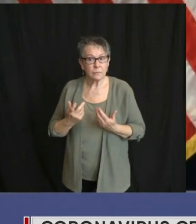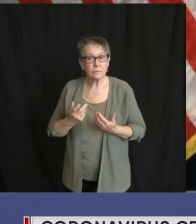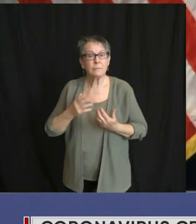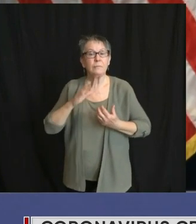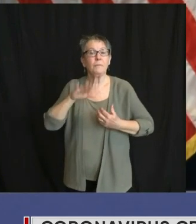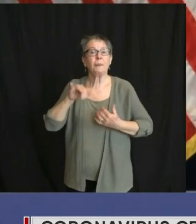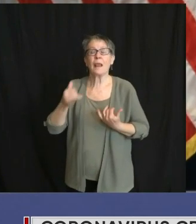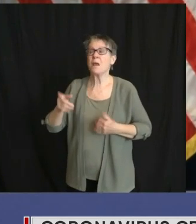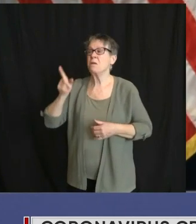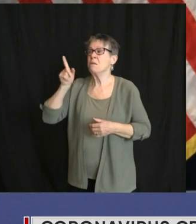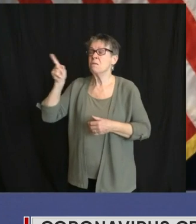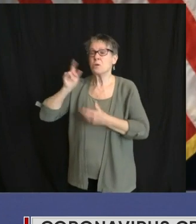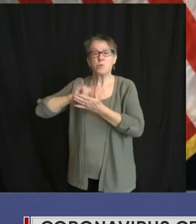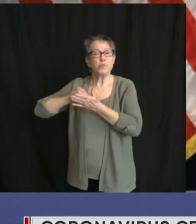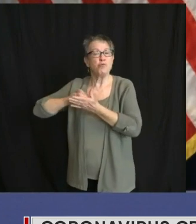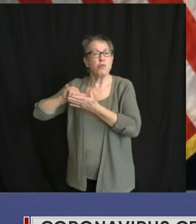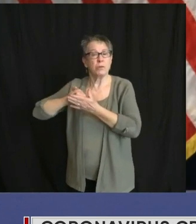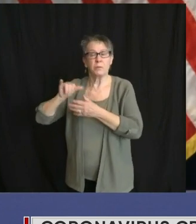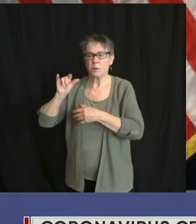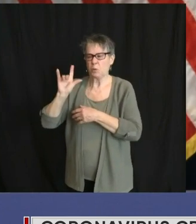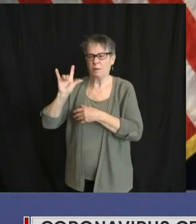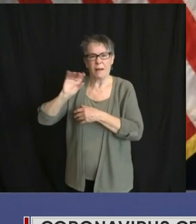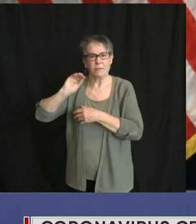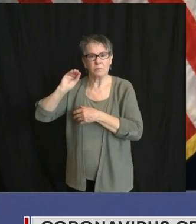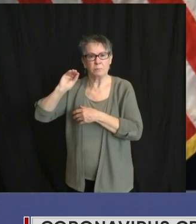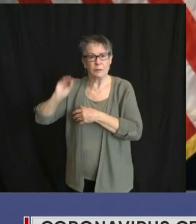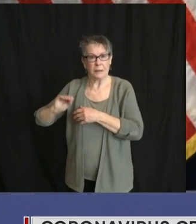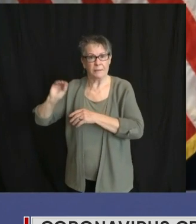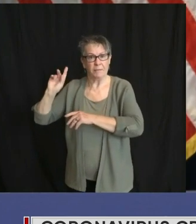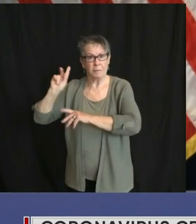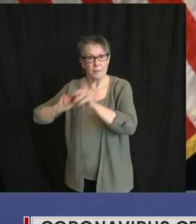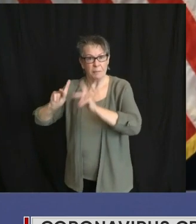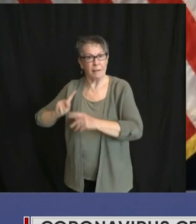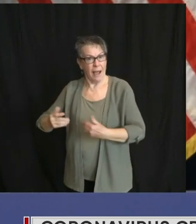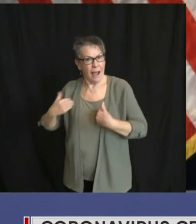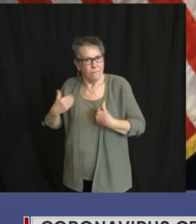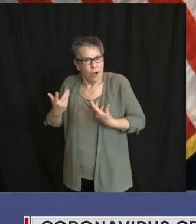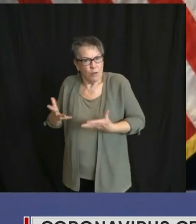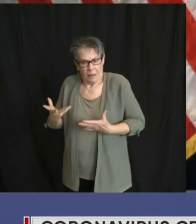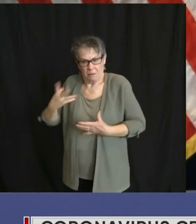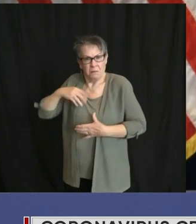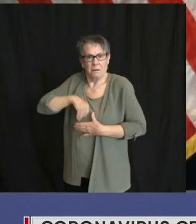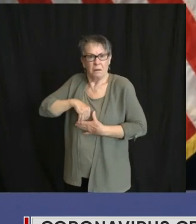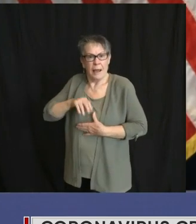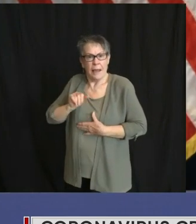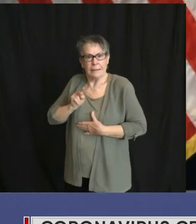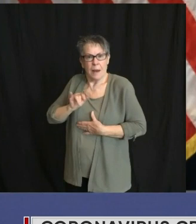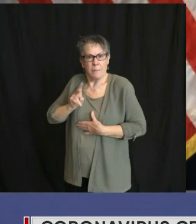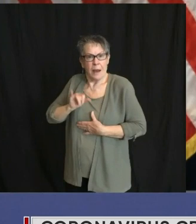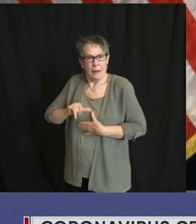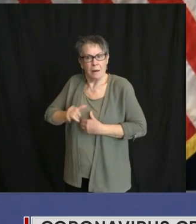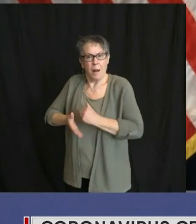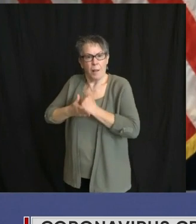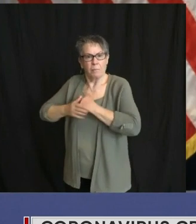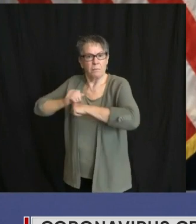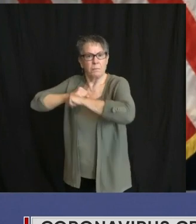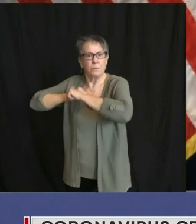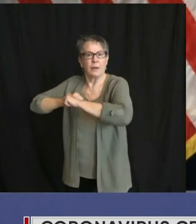THEY ESTIMATE 25% OF ALL THE PEOPLE TESTED IN NEW YORK CITY HAVE COVID-19 ANTIBODIES. LABCORP ANNOUNCED YESTERDAY